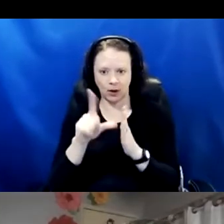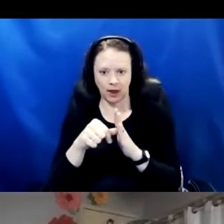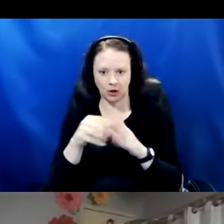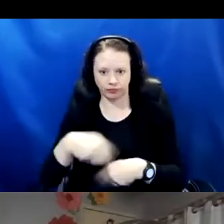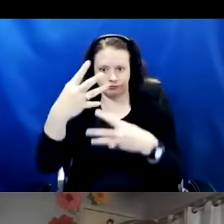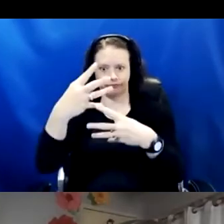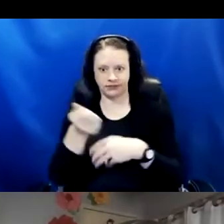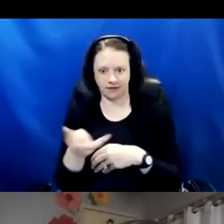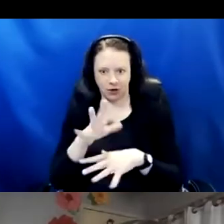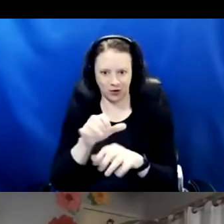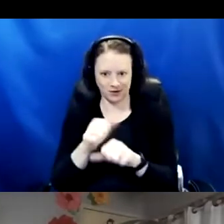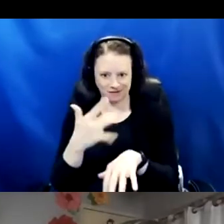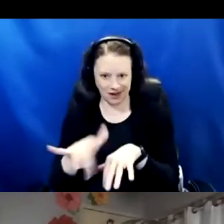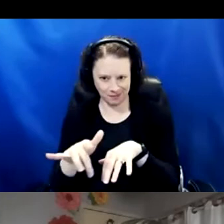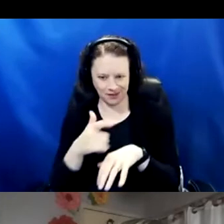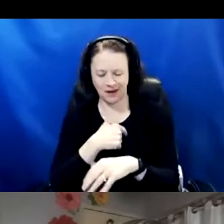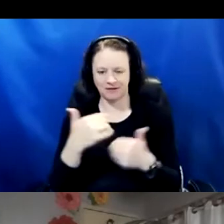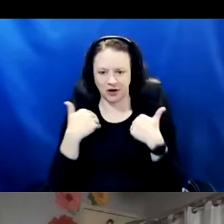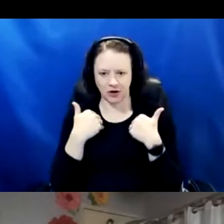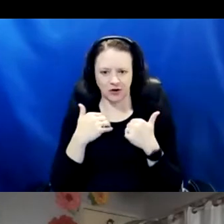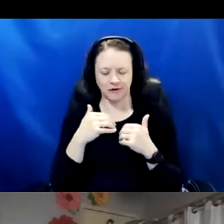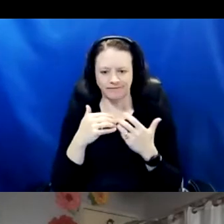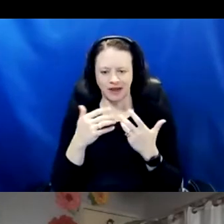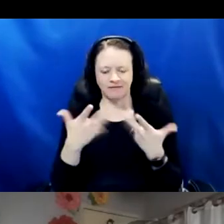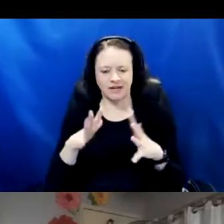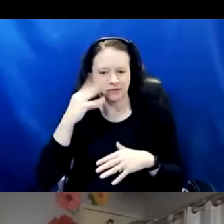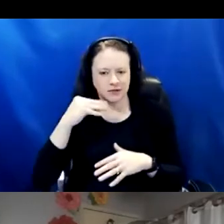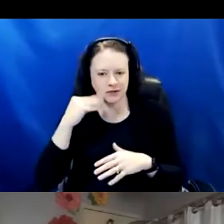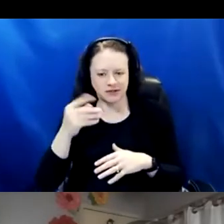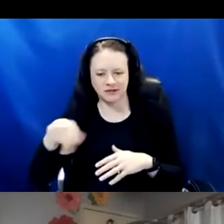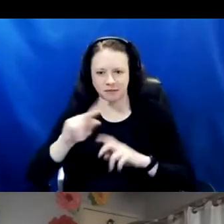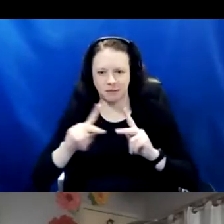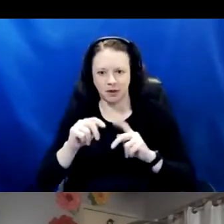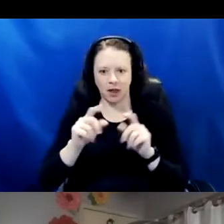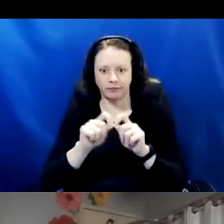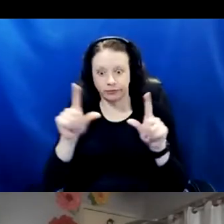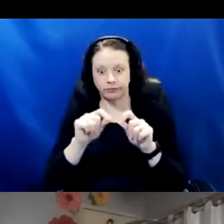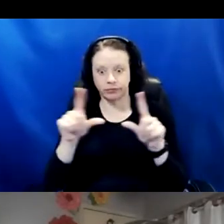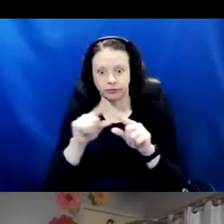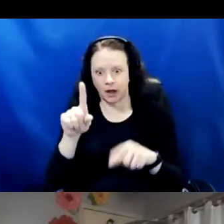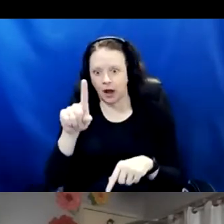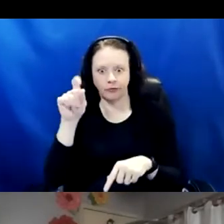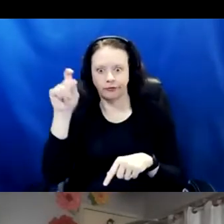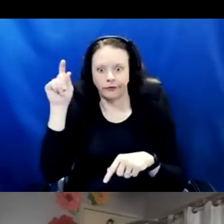I've heard of people having to look on My Turn hundreds of times before they find an appointment.